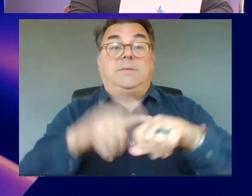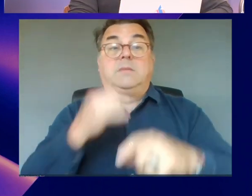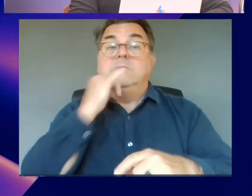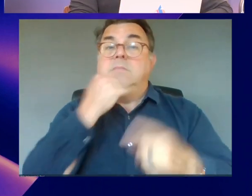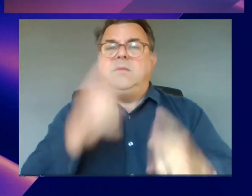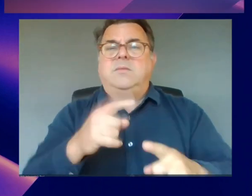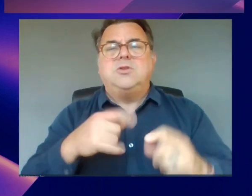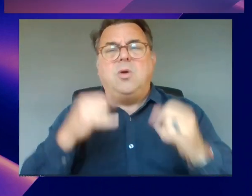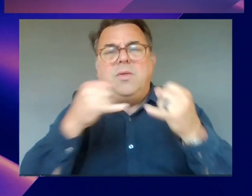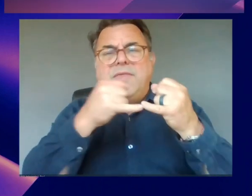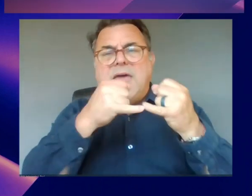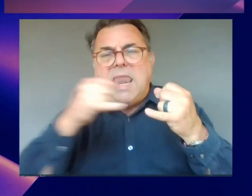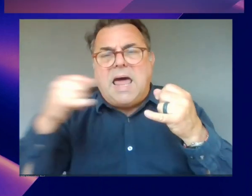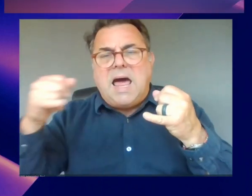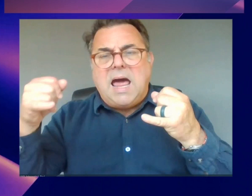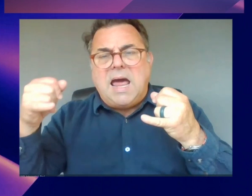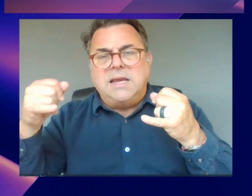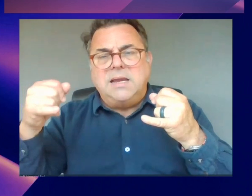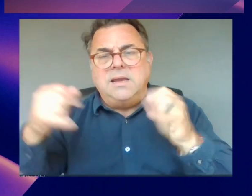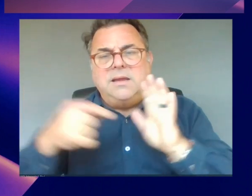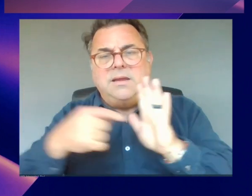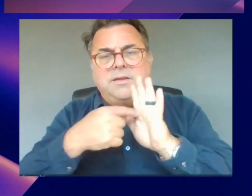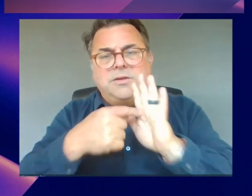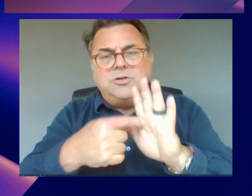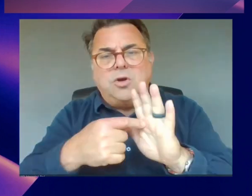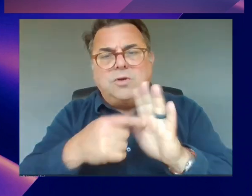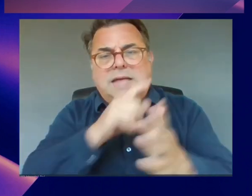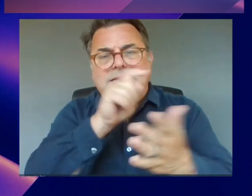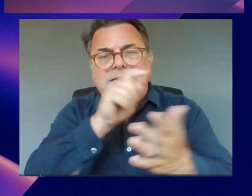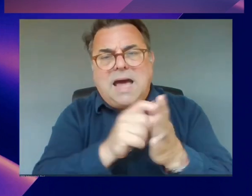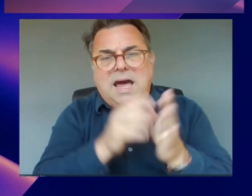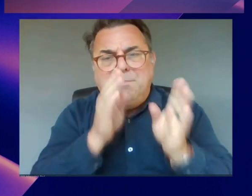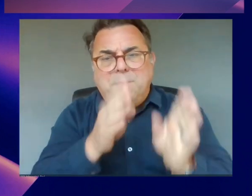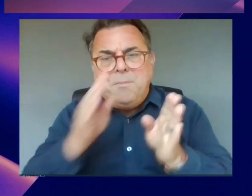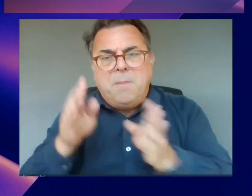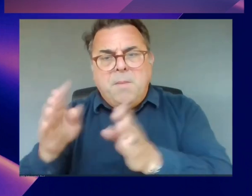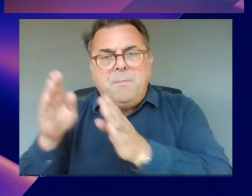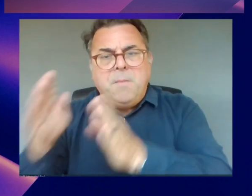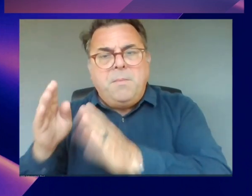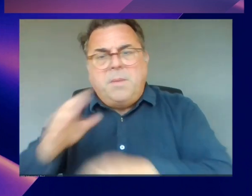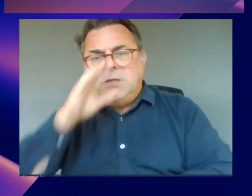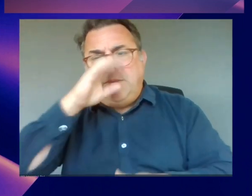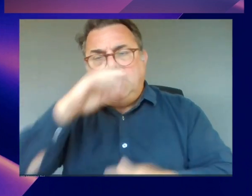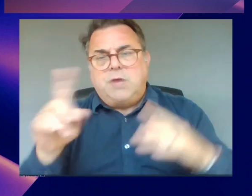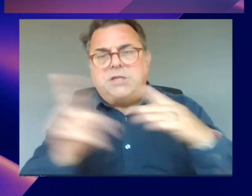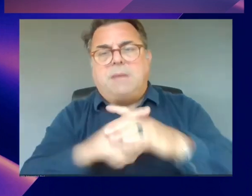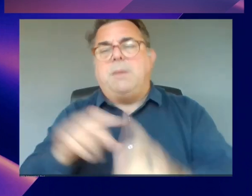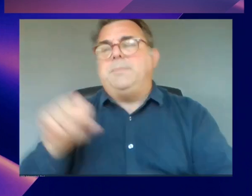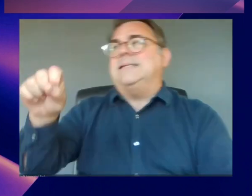is representing that. This is a period of time in which some anomalous behavior occurred. Exactly, yeah. So again, going back to,